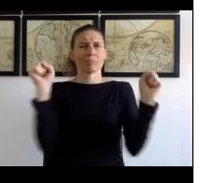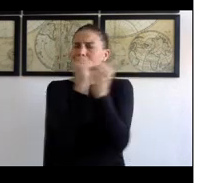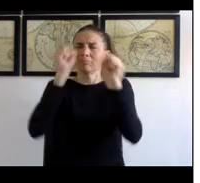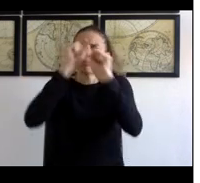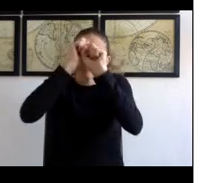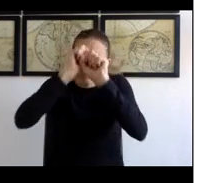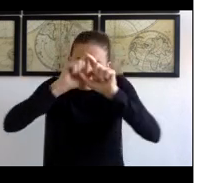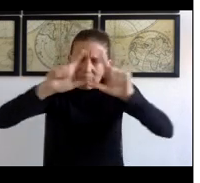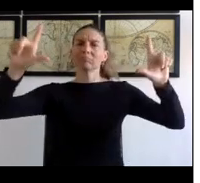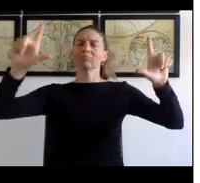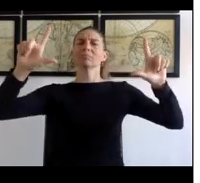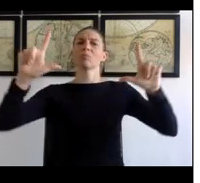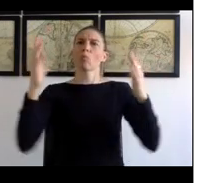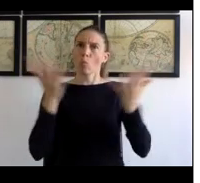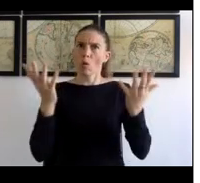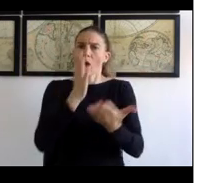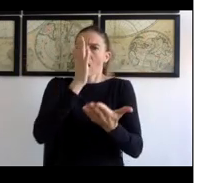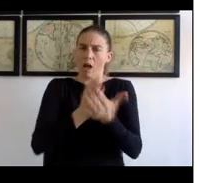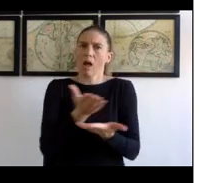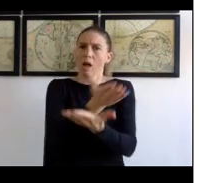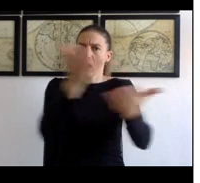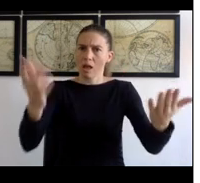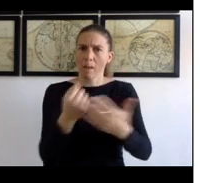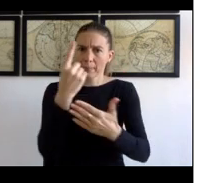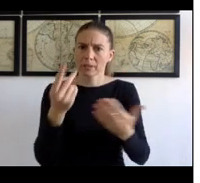Are persons with disabilities accessing health care?